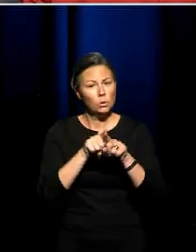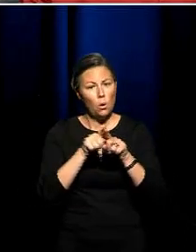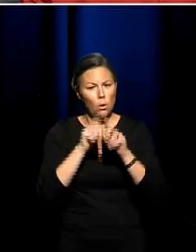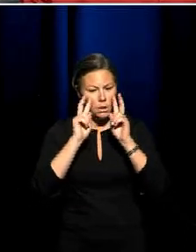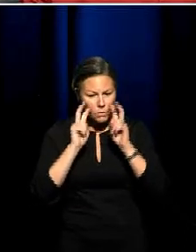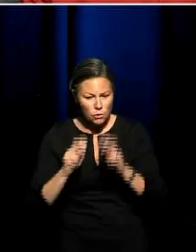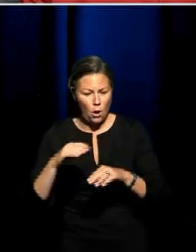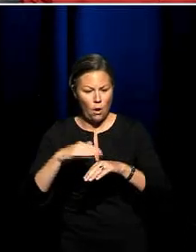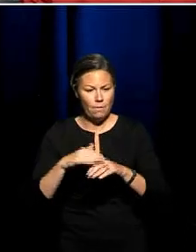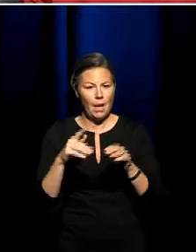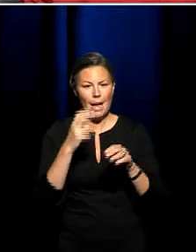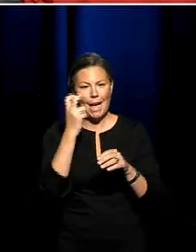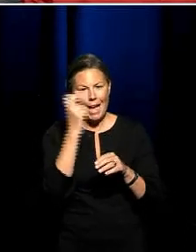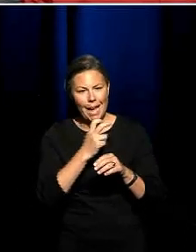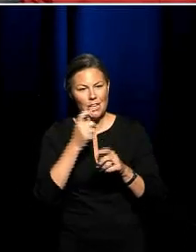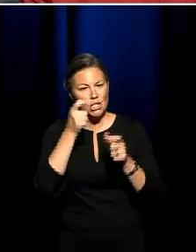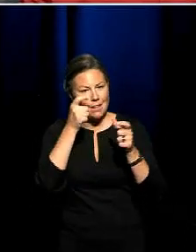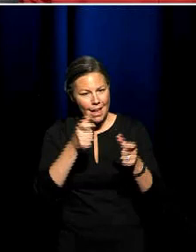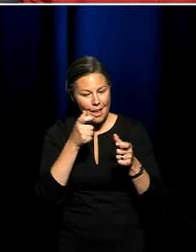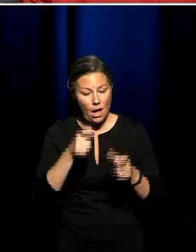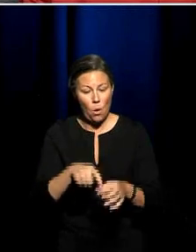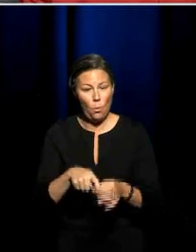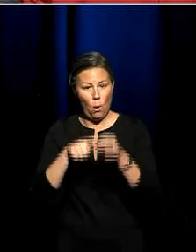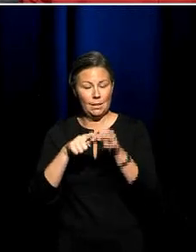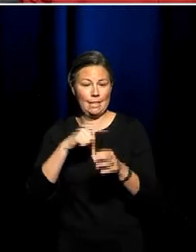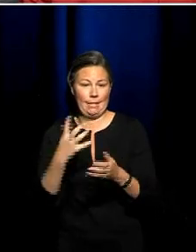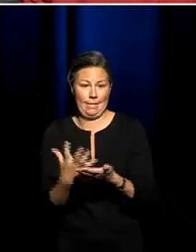Quality and Safety, which is currently underway. This Royal Commission is